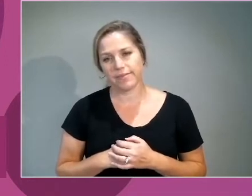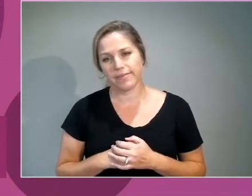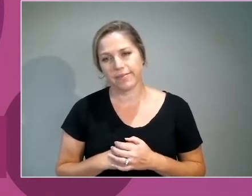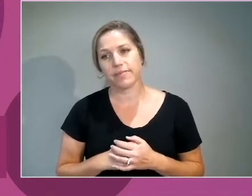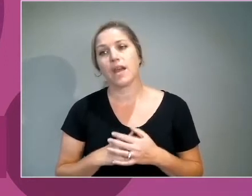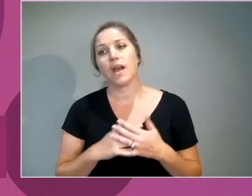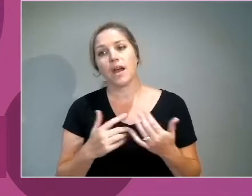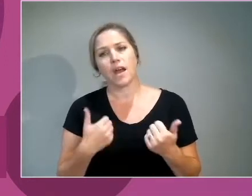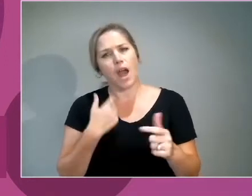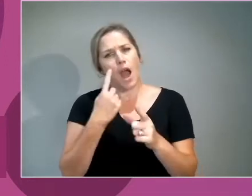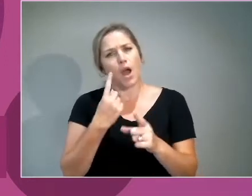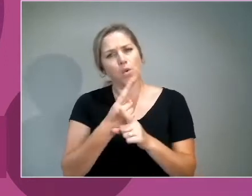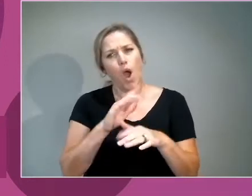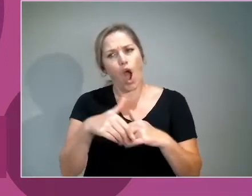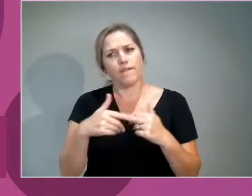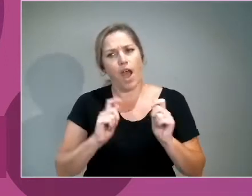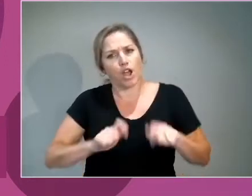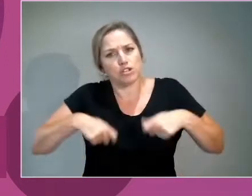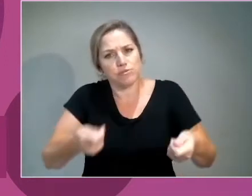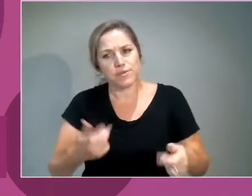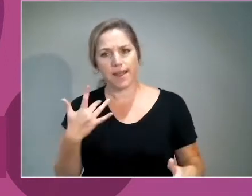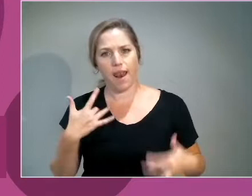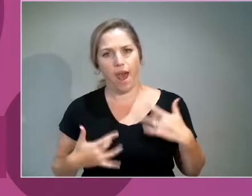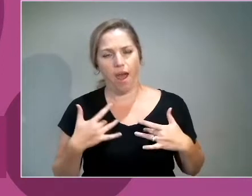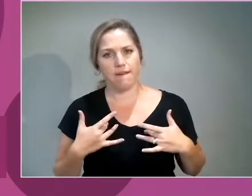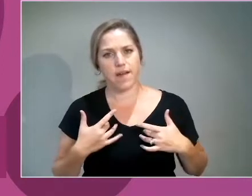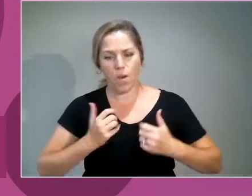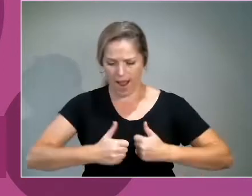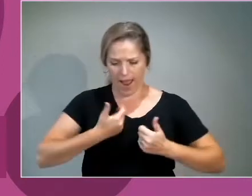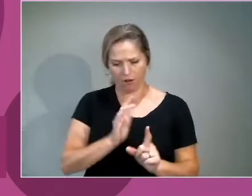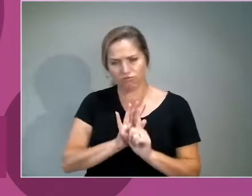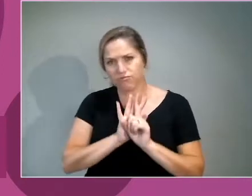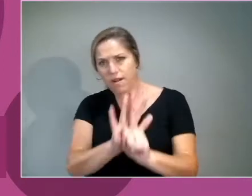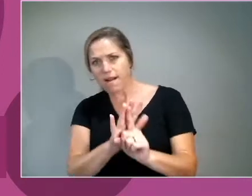and how our driving focus on how we can ensure that all people in Australia, irrespective of